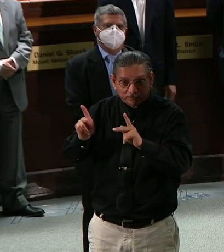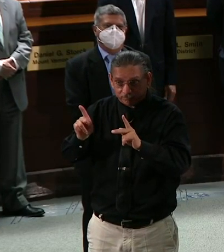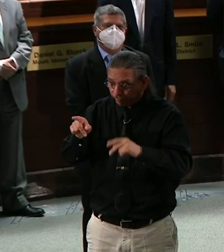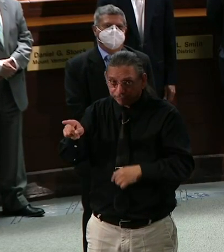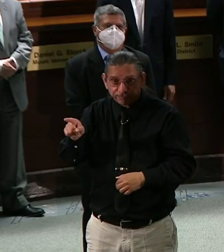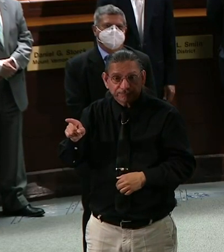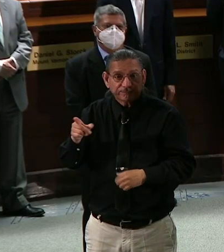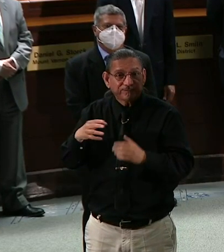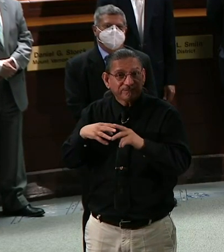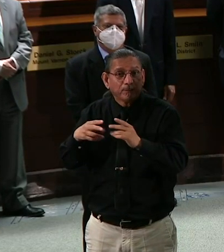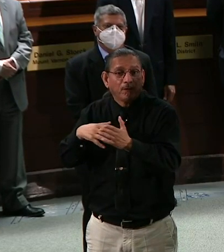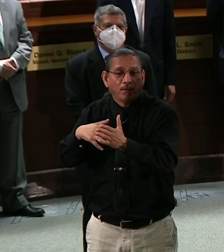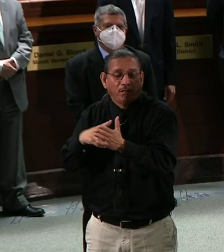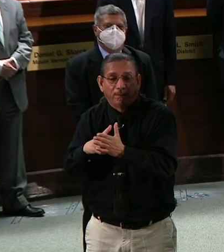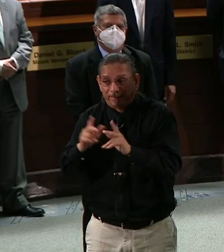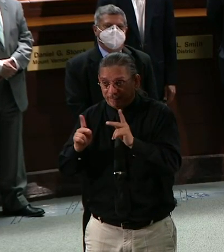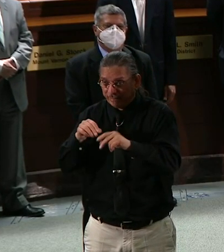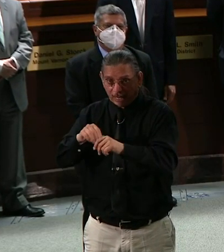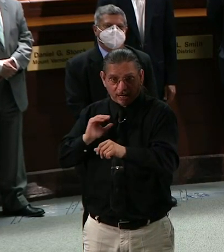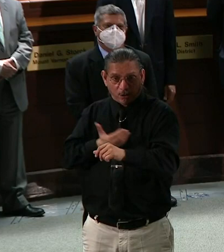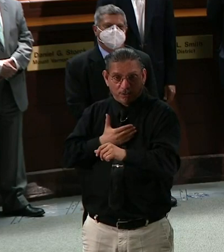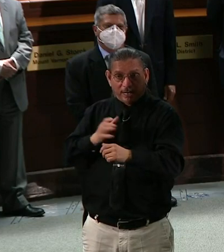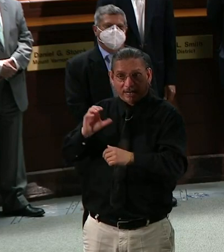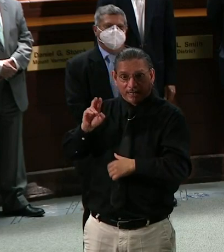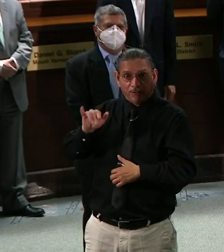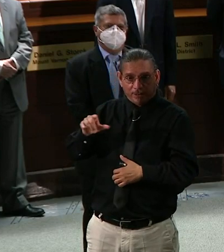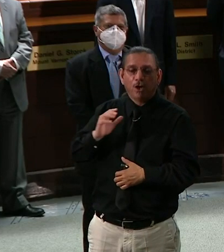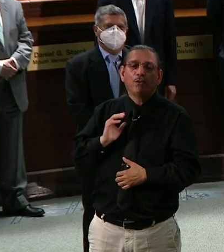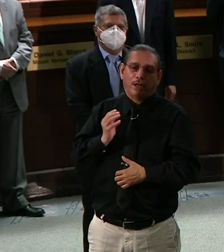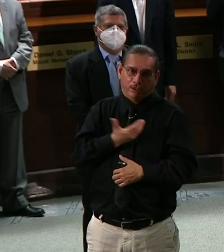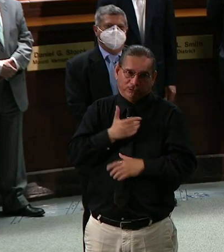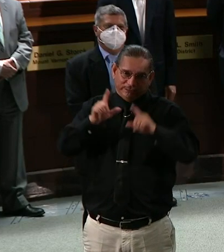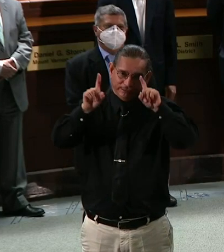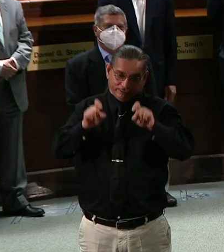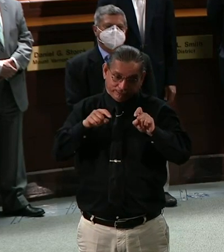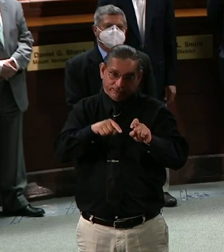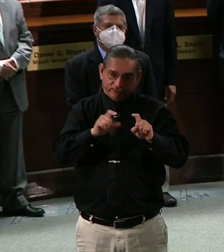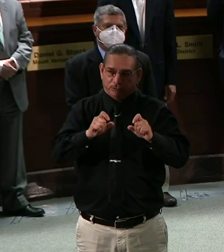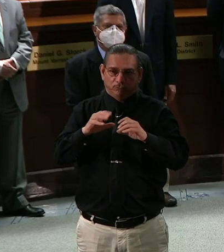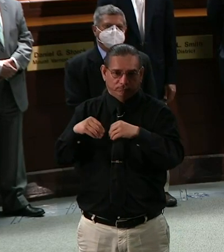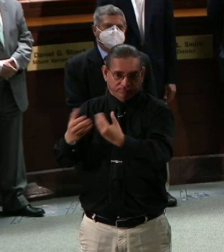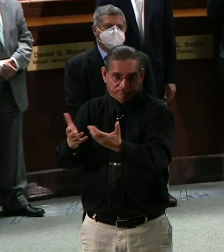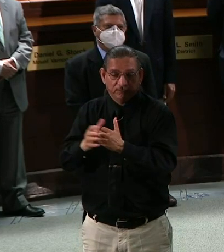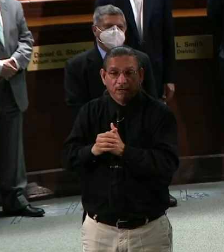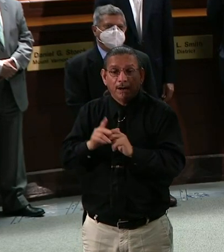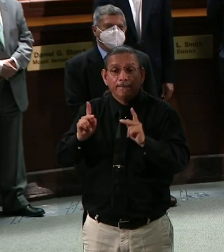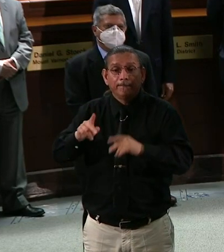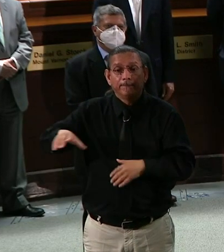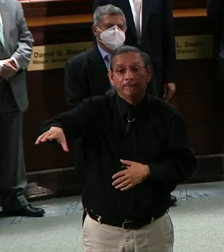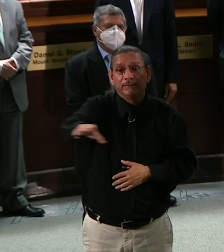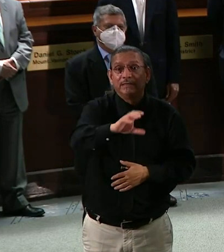THE MOST VULNERABLE POPULATIONS IN FAIRFAX COUNTY LIVE WITH OUR